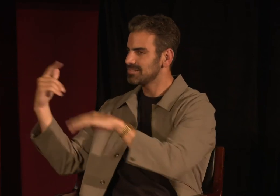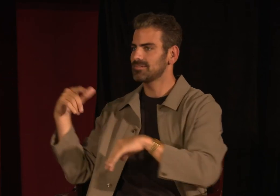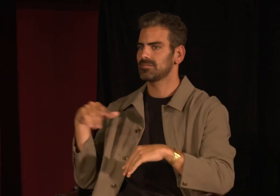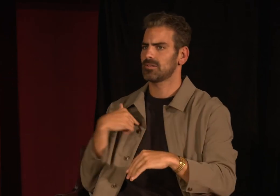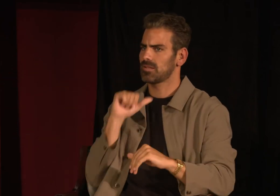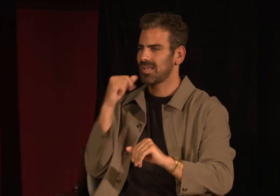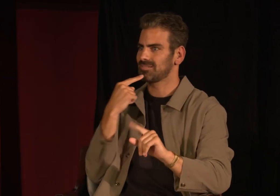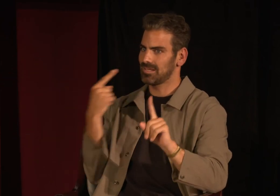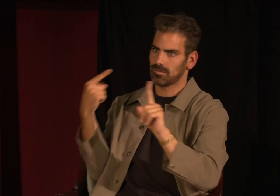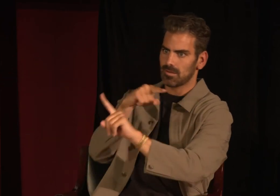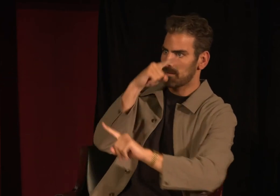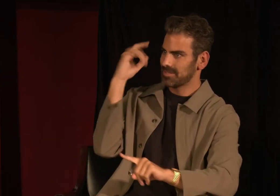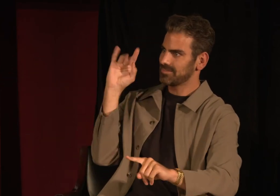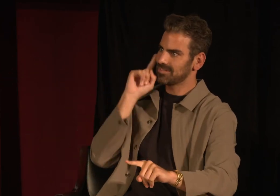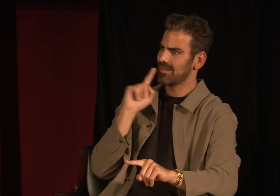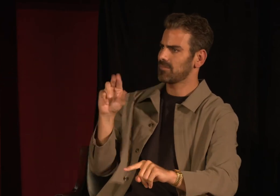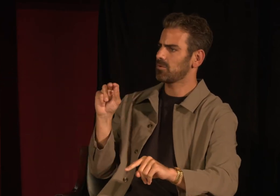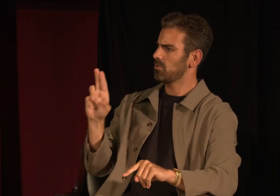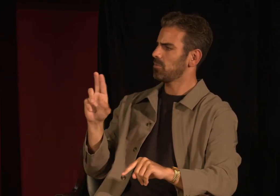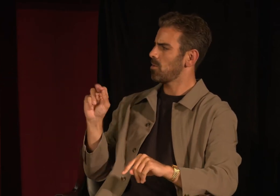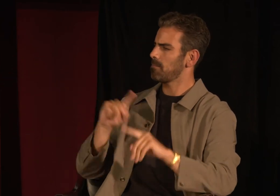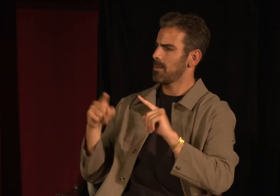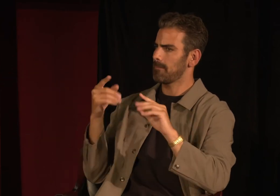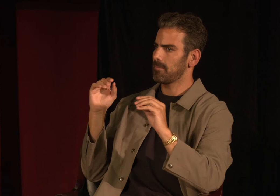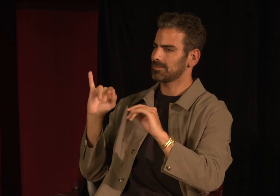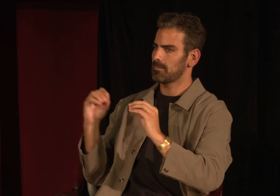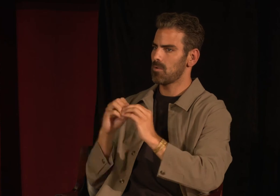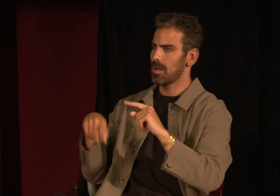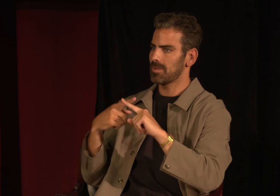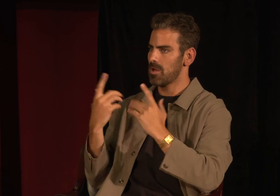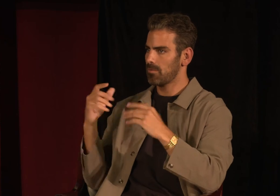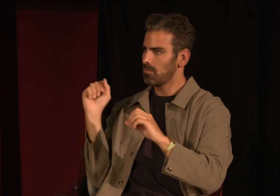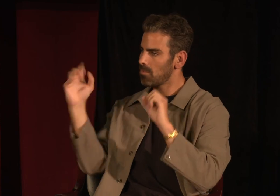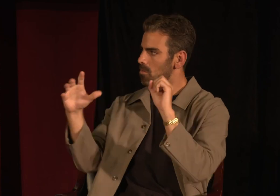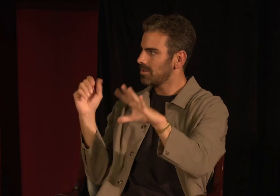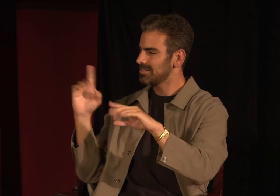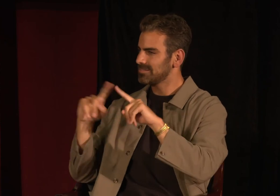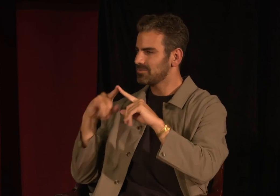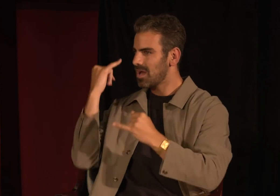roles on screen right? Now we, of course, want to see more representation and